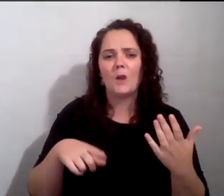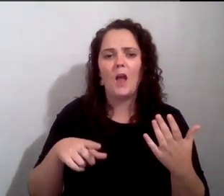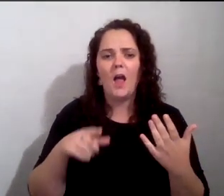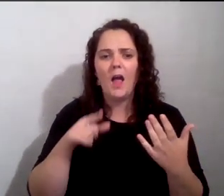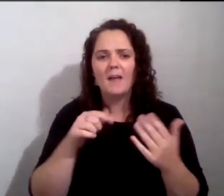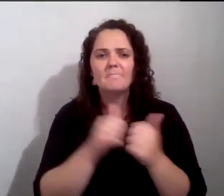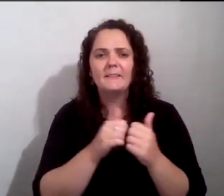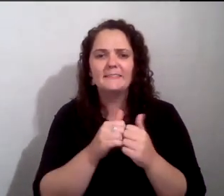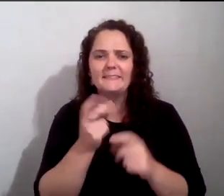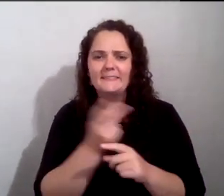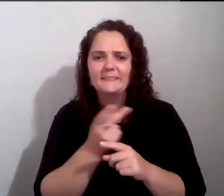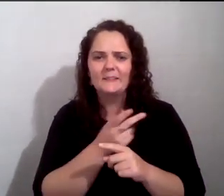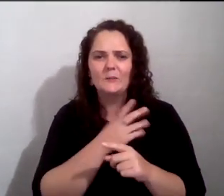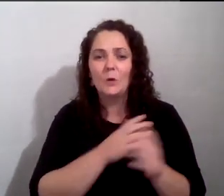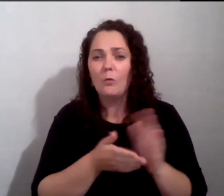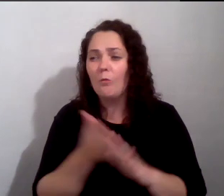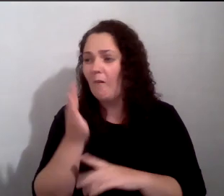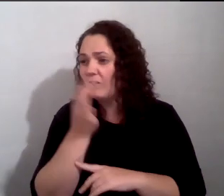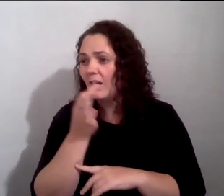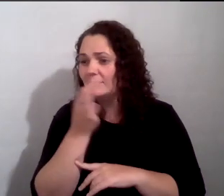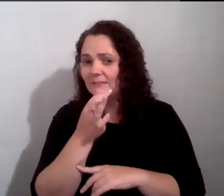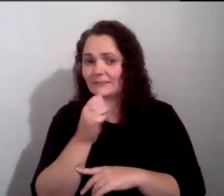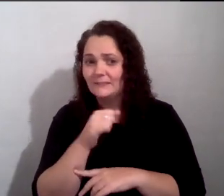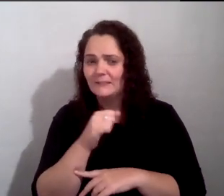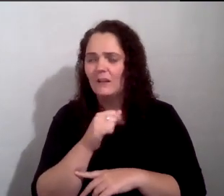Dangar wants to go to France but Crowley kind of tags along